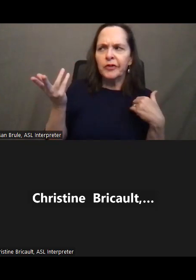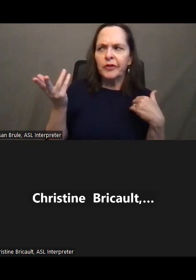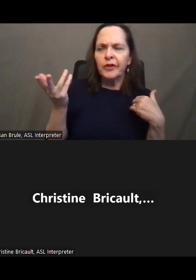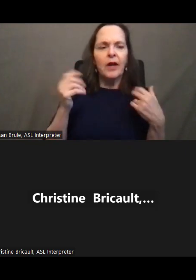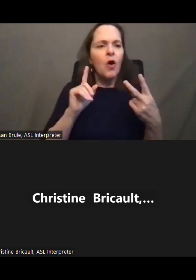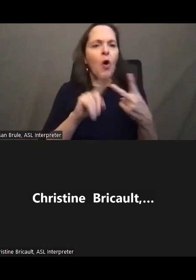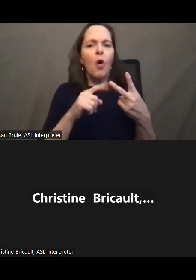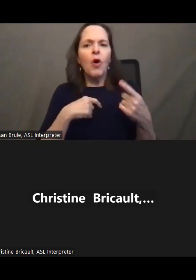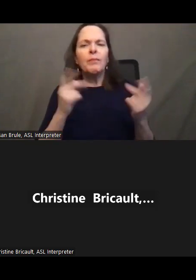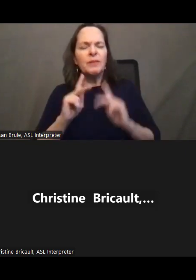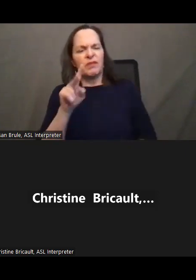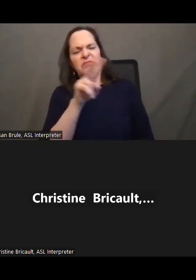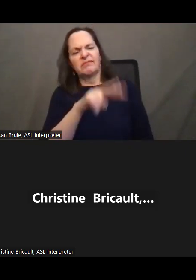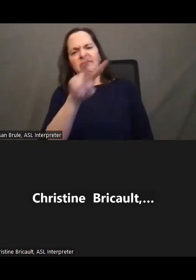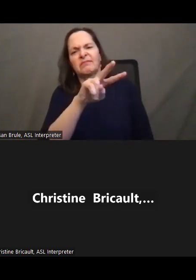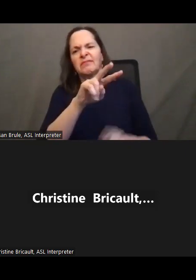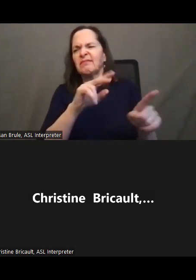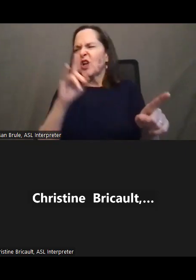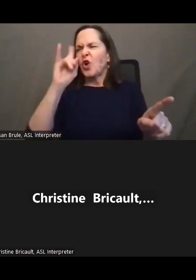disability, even if they don't actually have a disability.